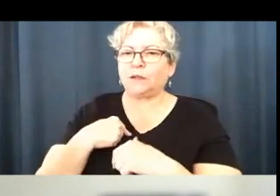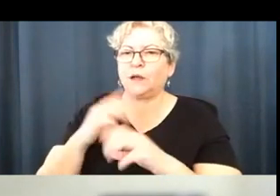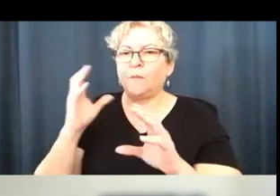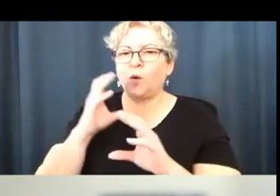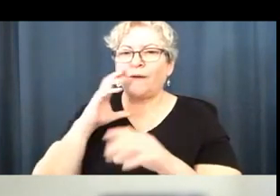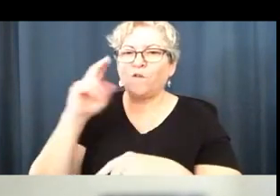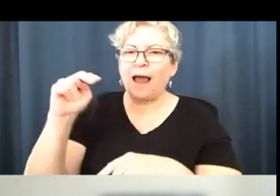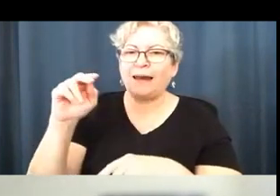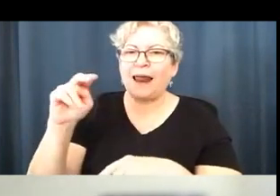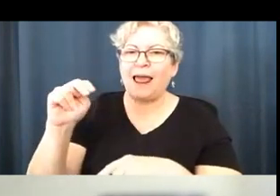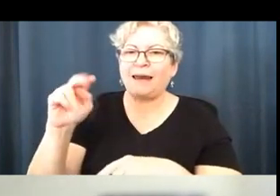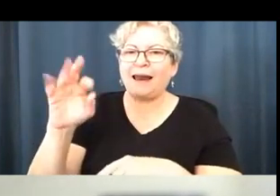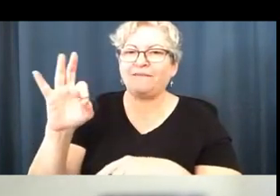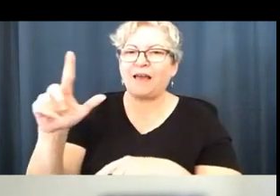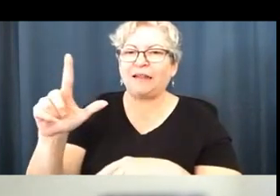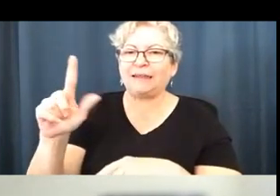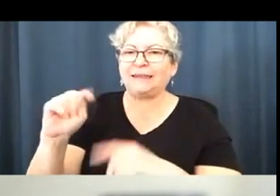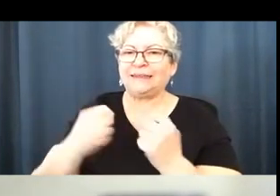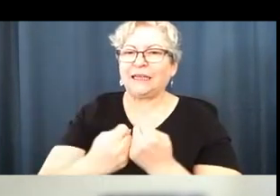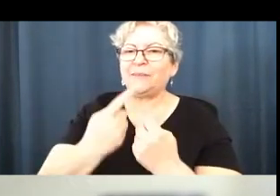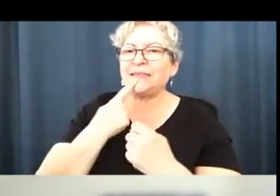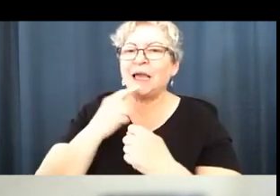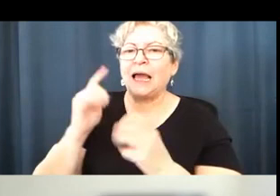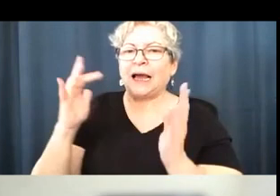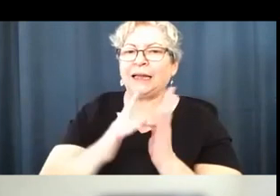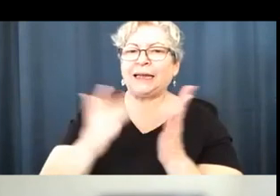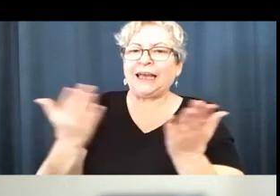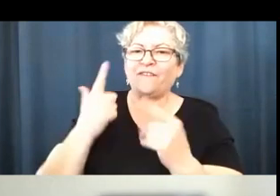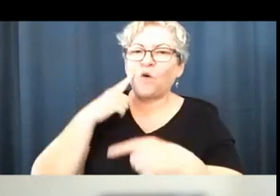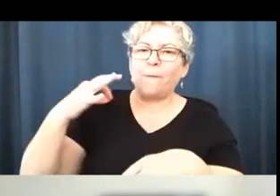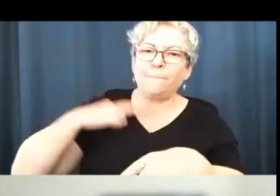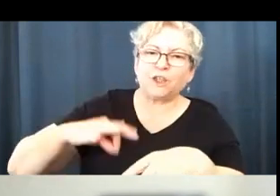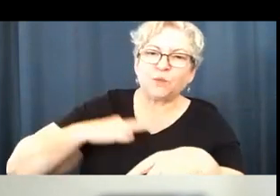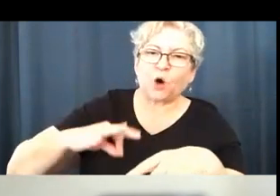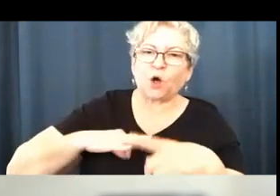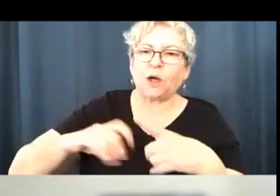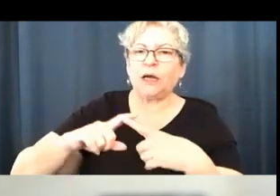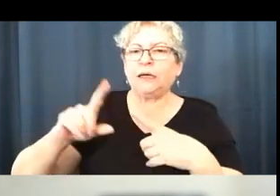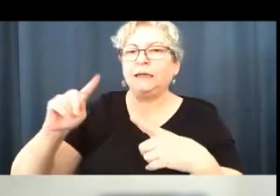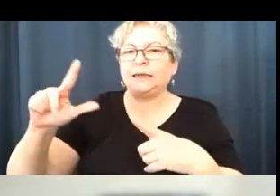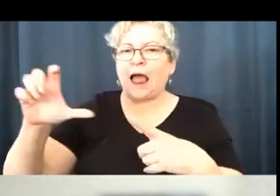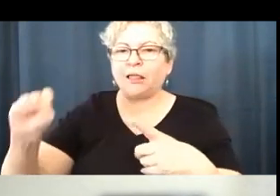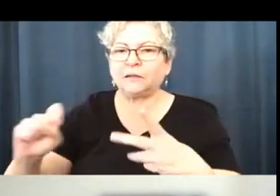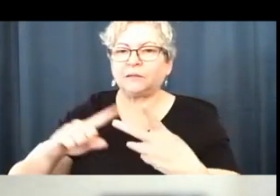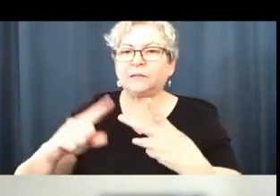and if they all say click here for Pittsburgh, click here for Philadelphia, click here for Dallas, that doesn't do me much good.